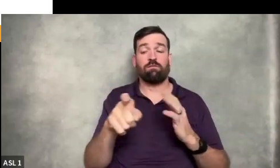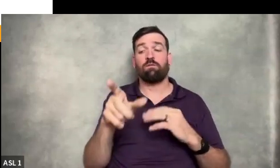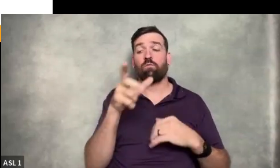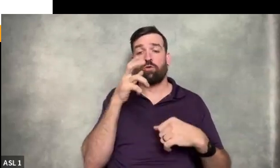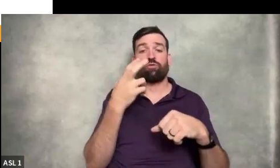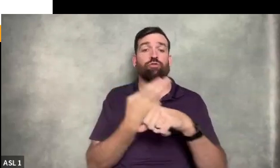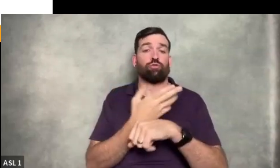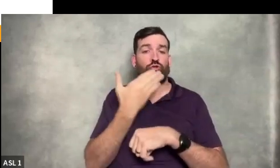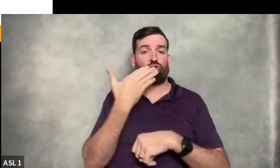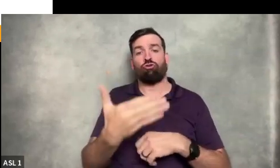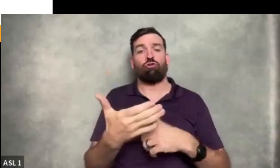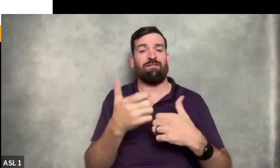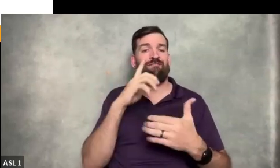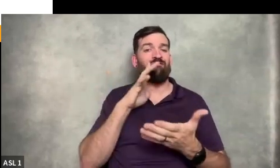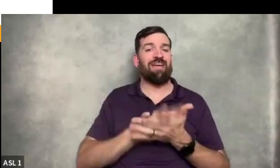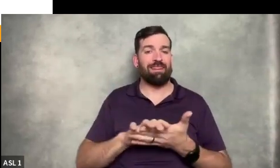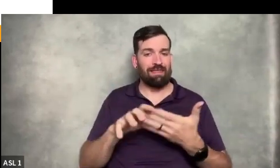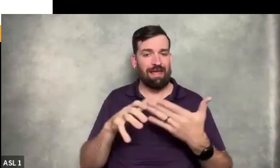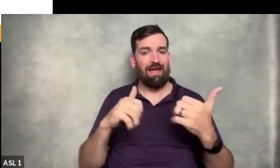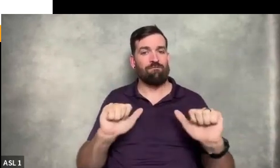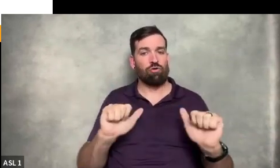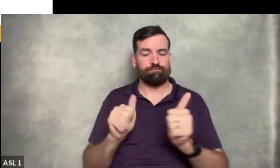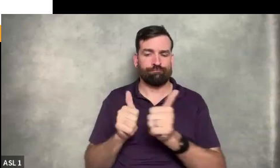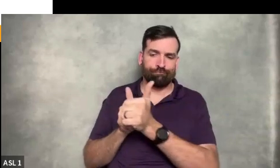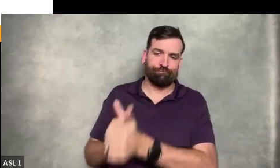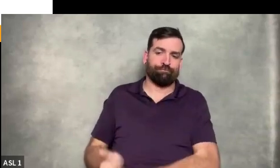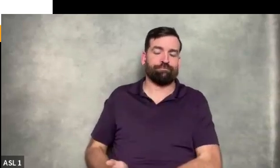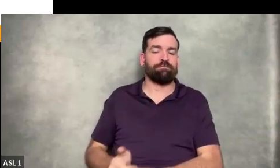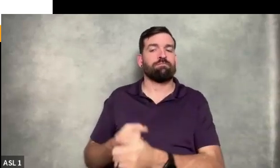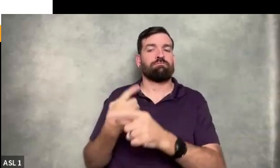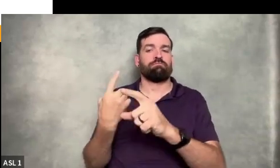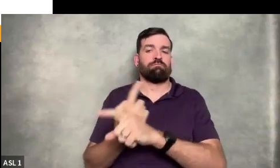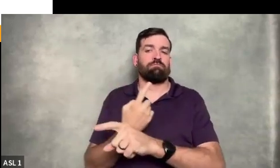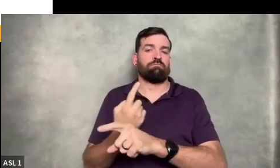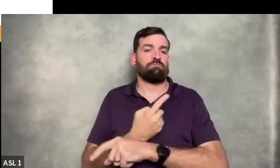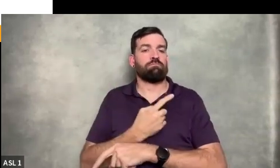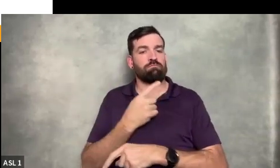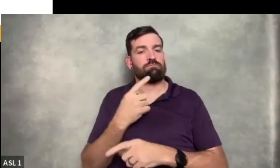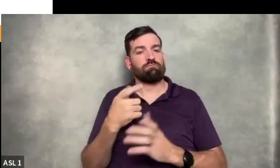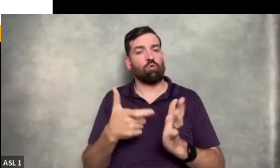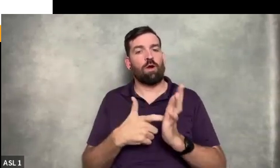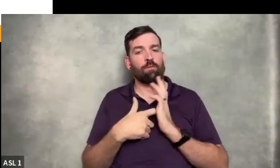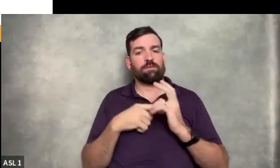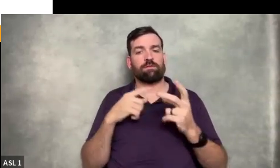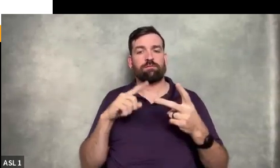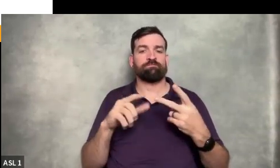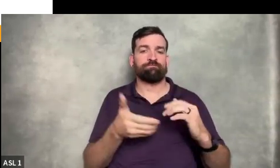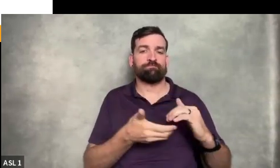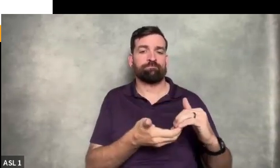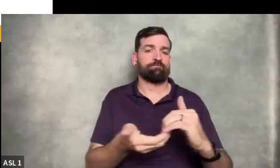faith efforts to fully comply with the applicable requirements; that they will collaborate with ACL